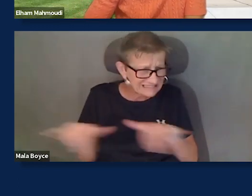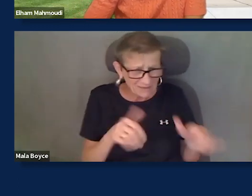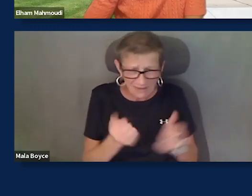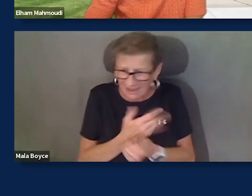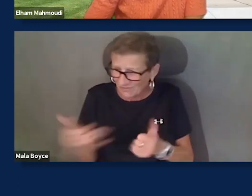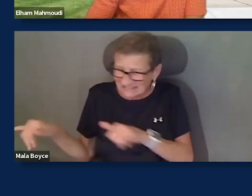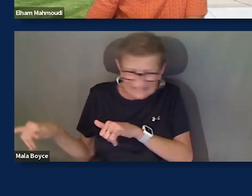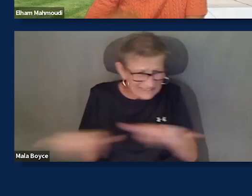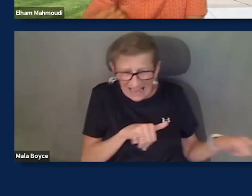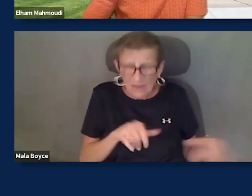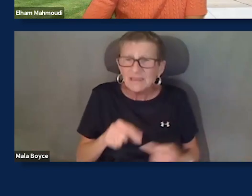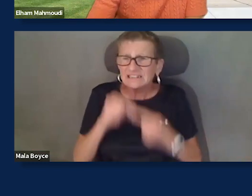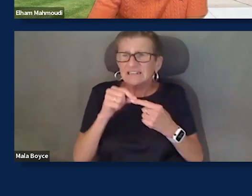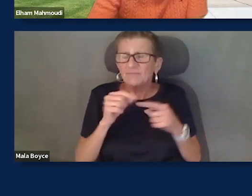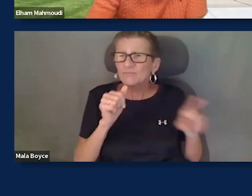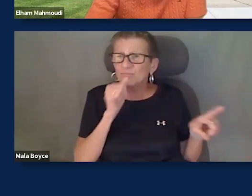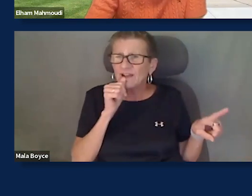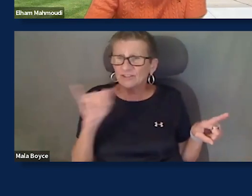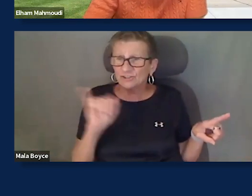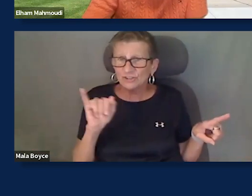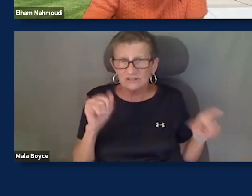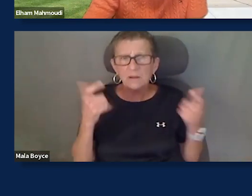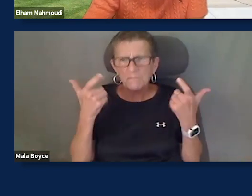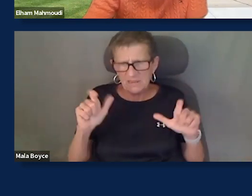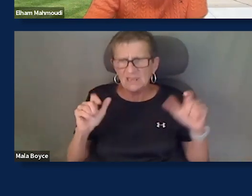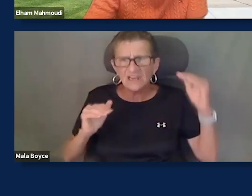That's, again, a substantial difference.